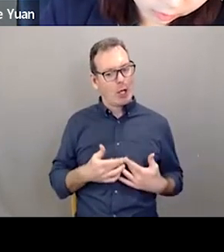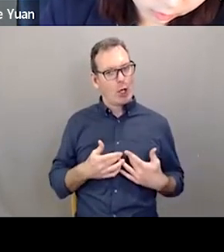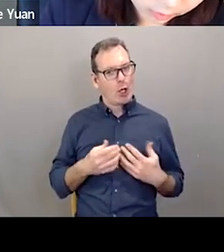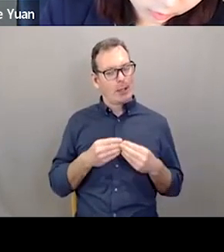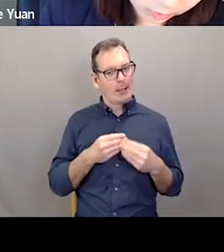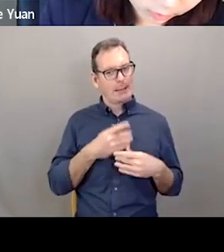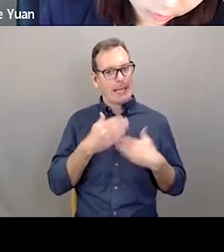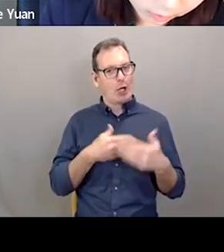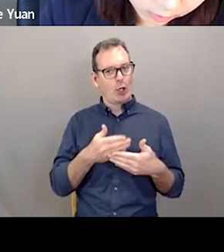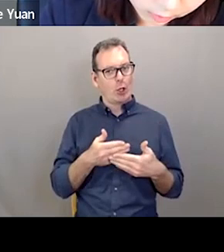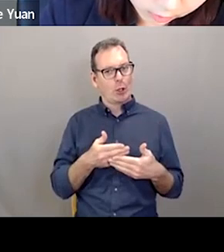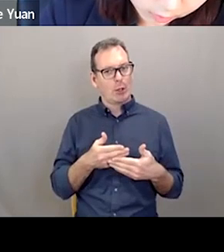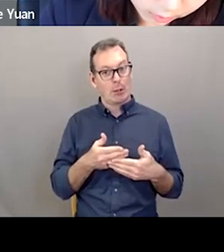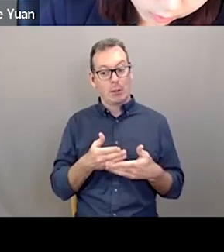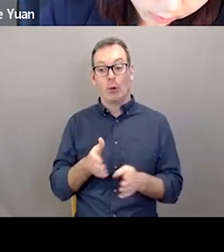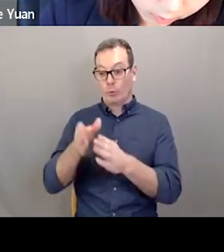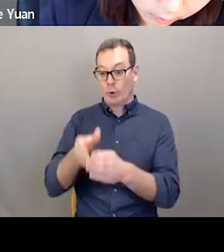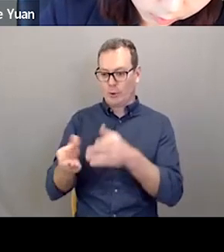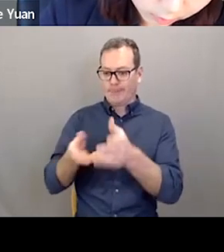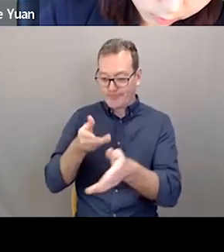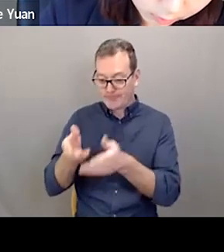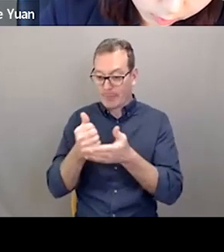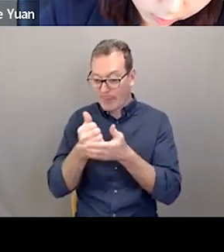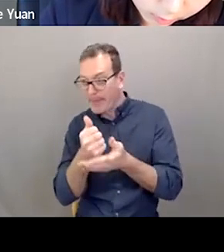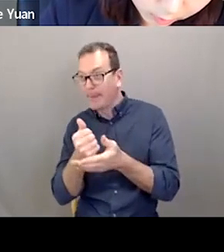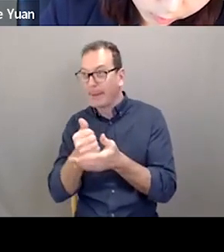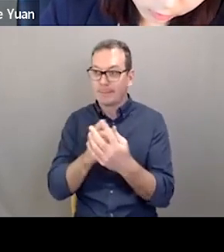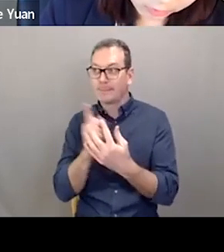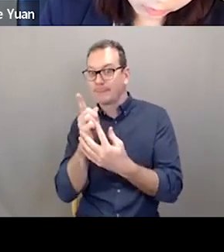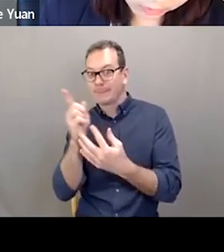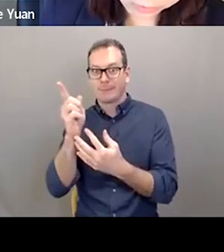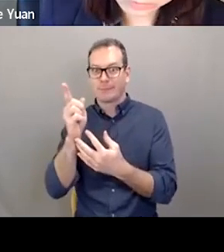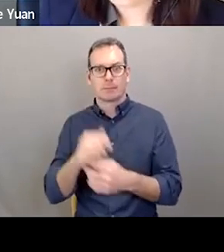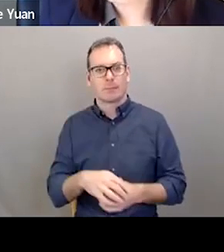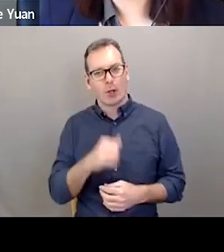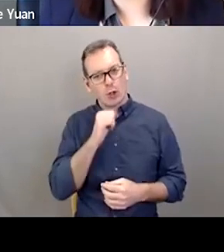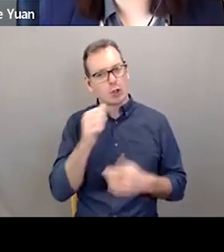they're helping someone through the system because it's not about having one person it's about having